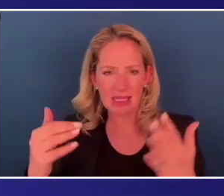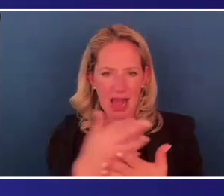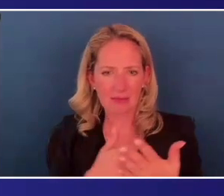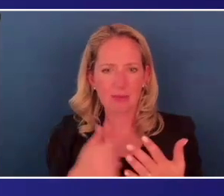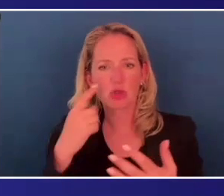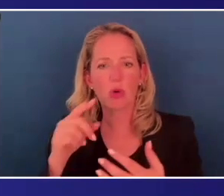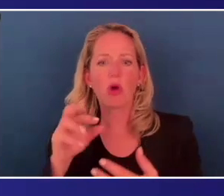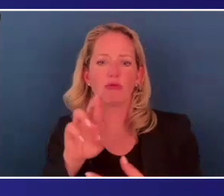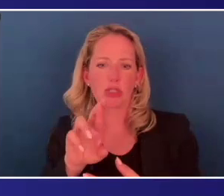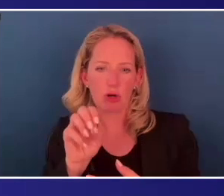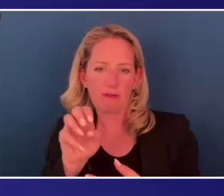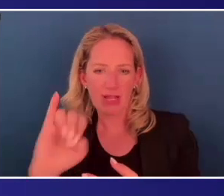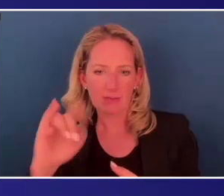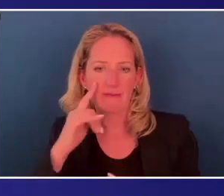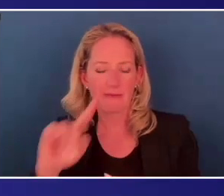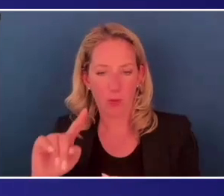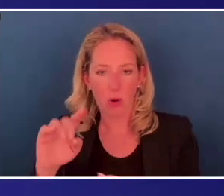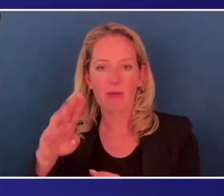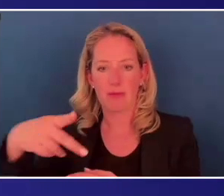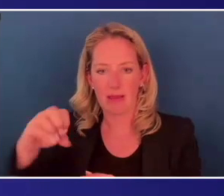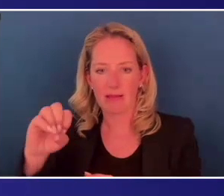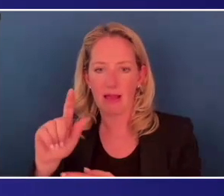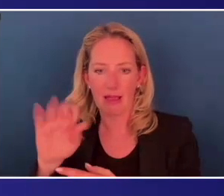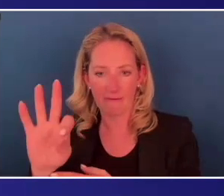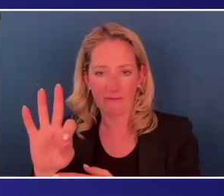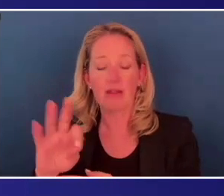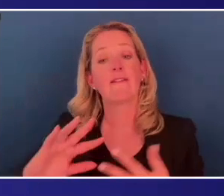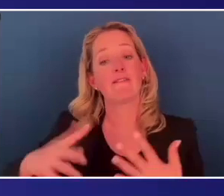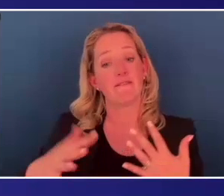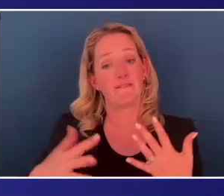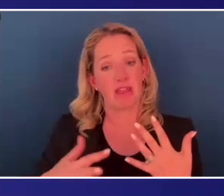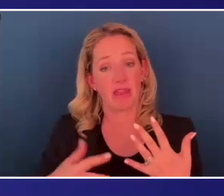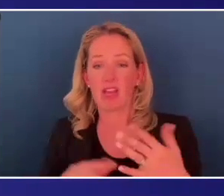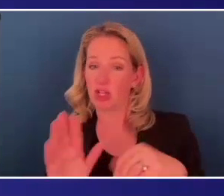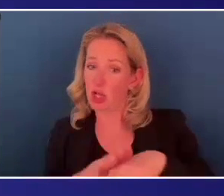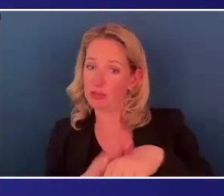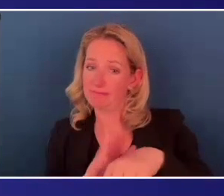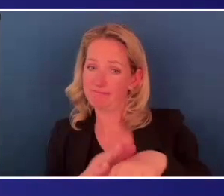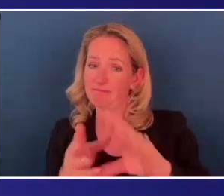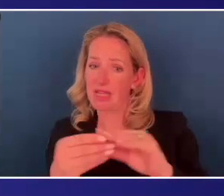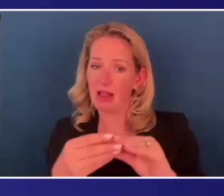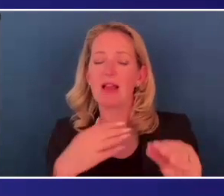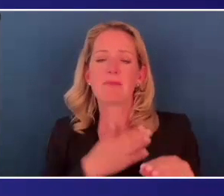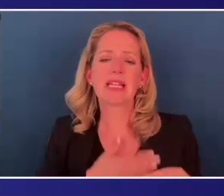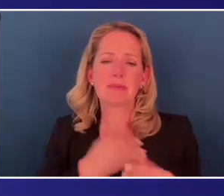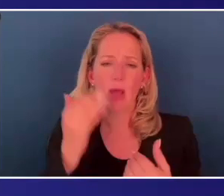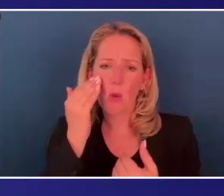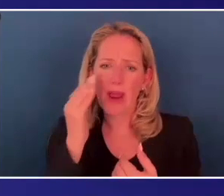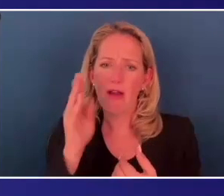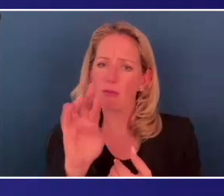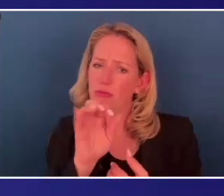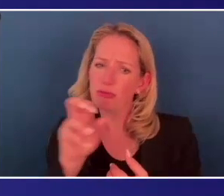Safe and finally a cautionary tale. Please beware of the brain drain from public sector work toward the private sector.